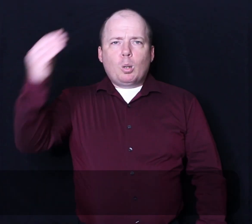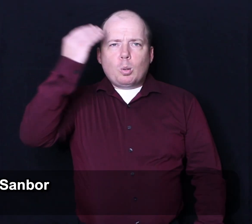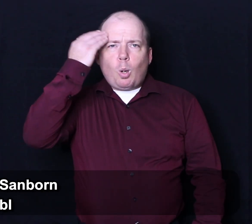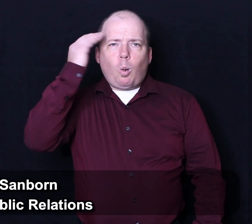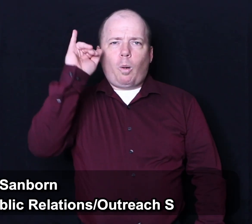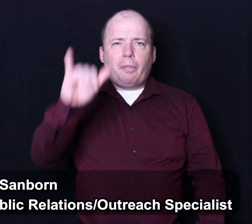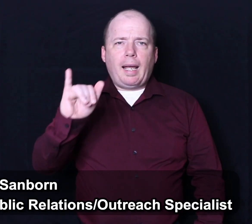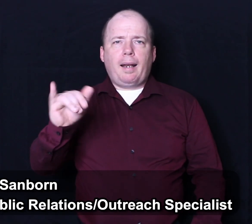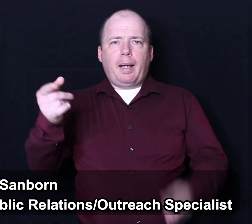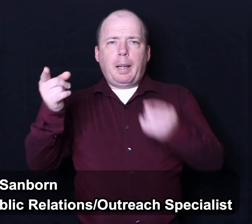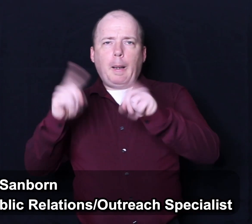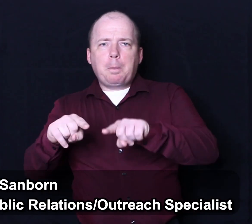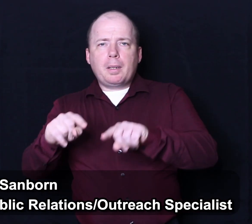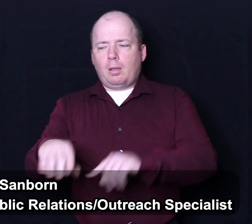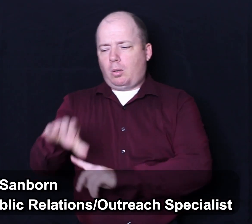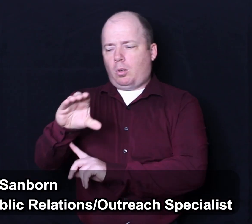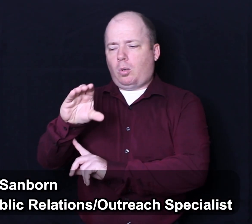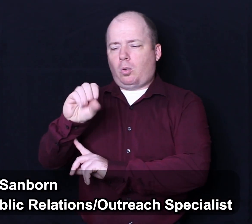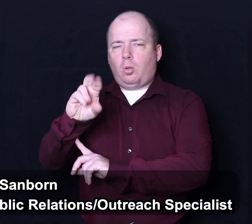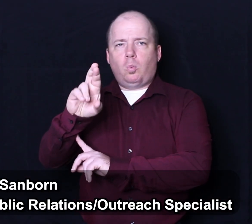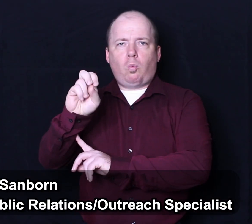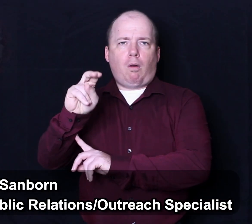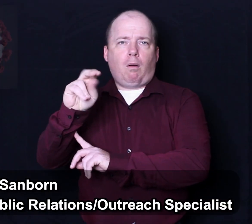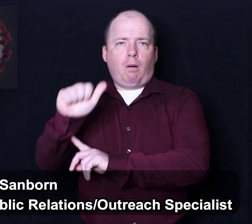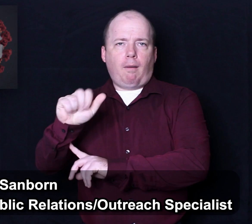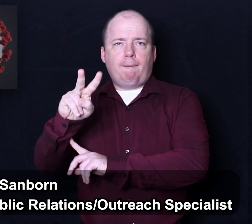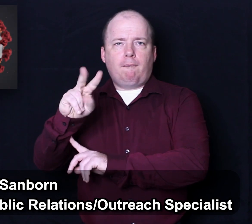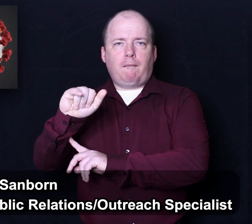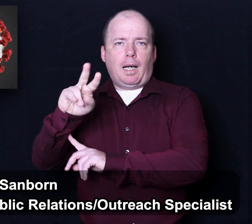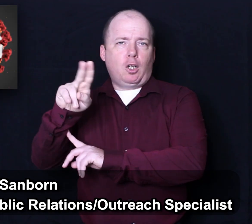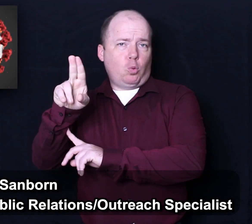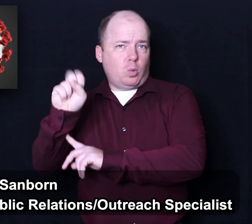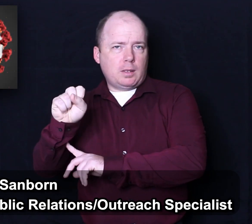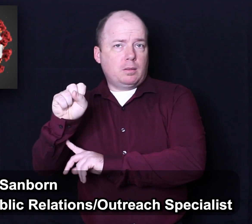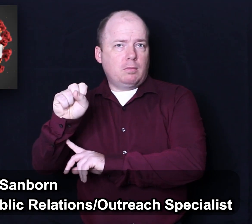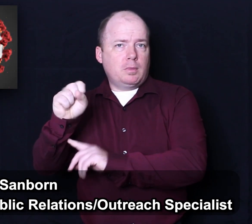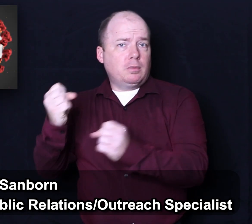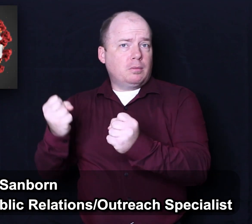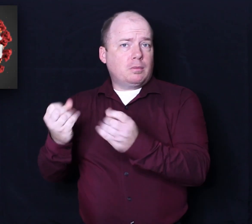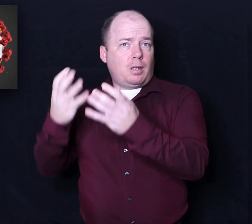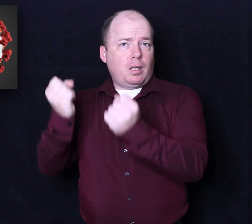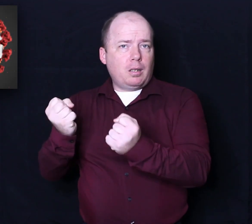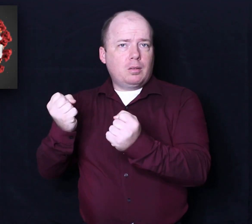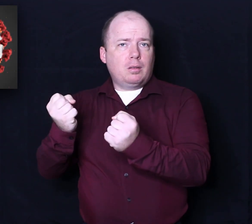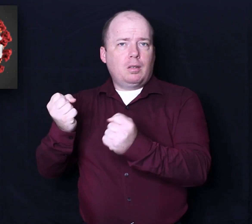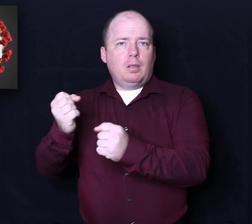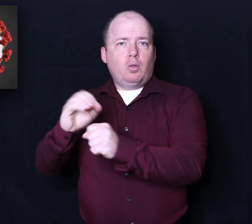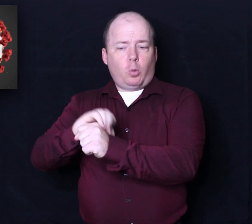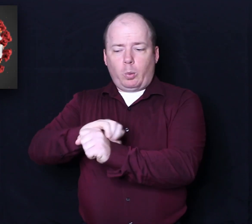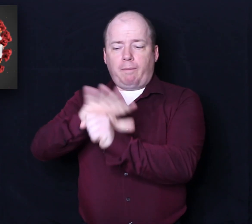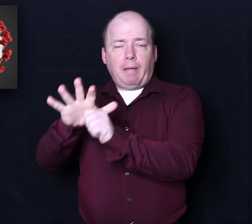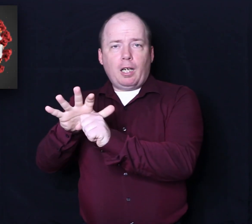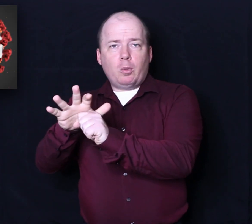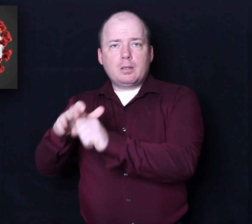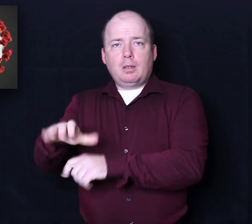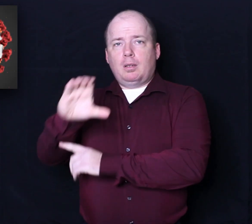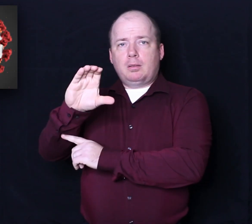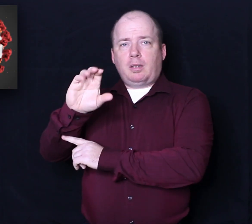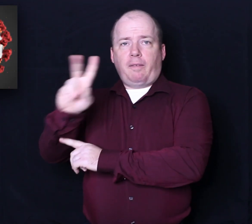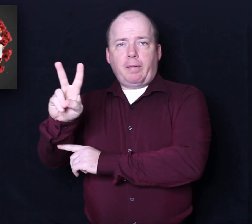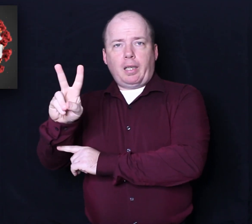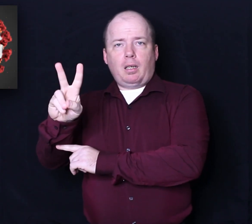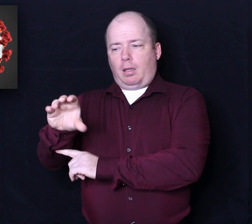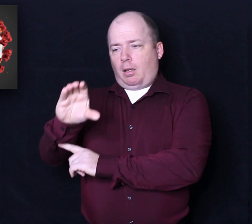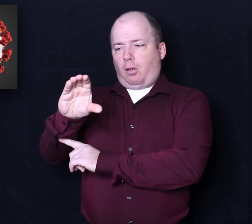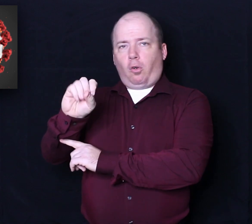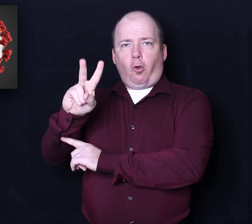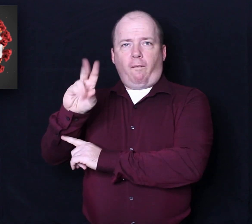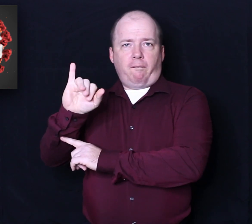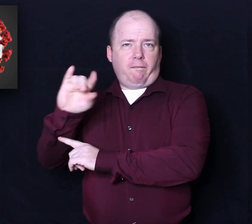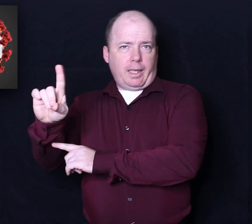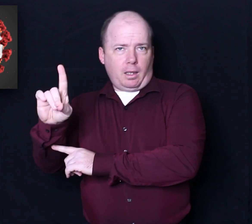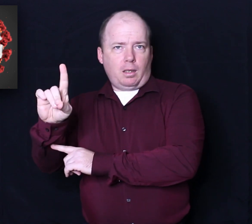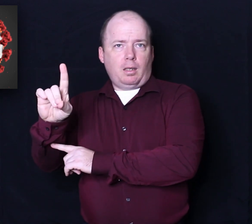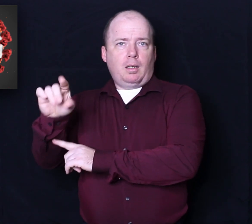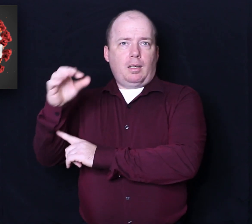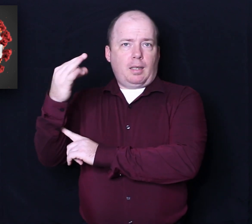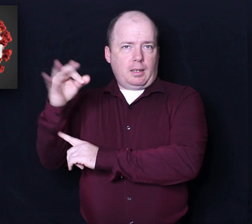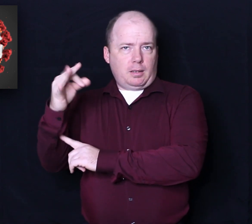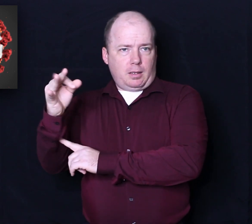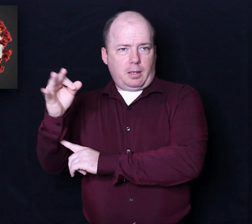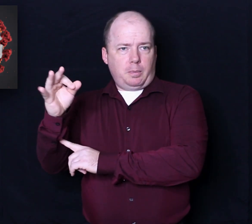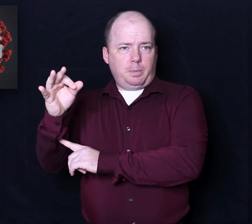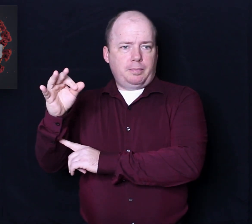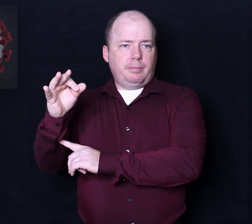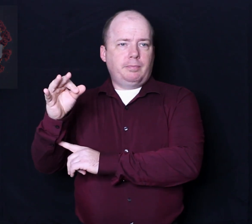Did you know that coronavirus (sign name, fingerspelling) still happening?